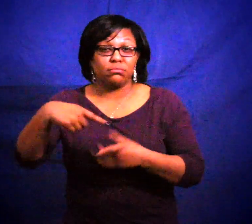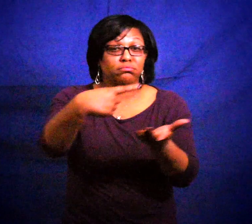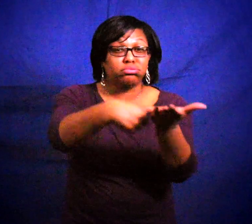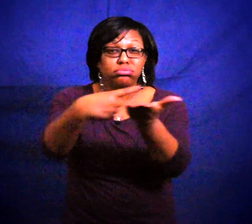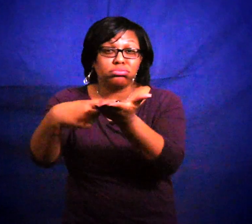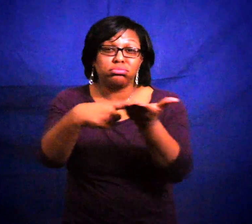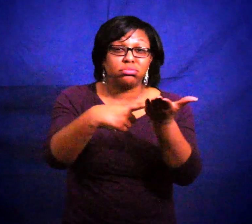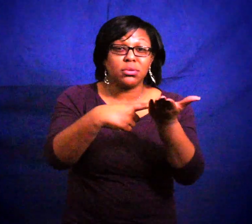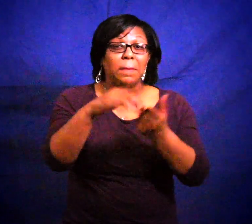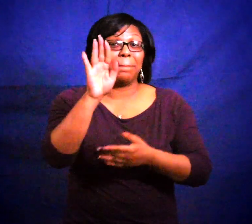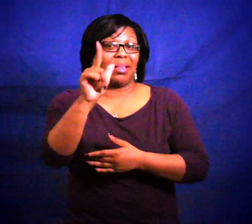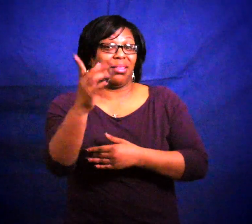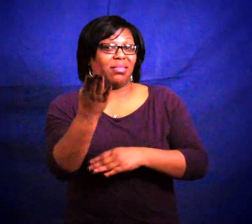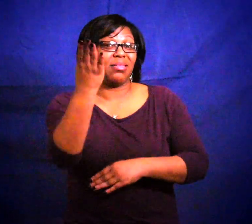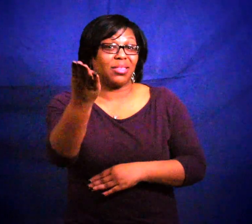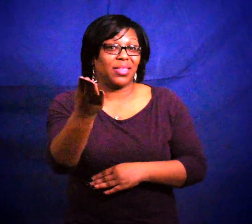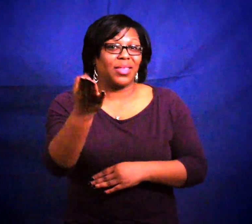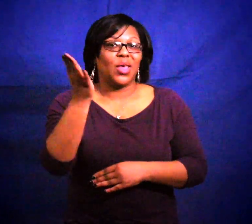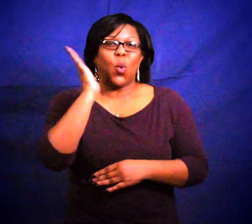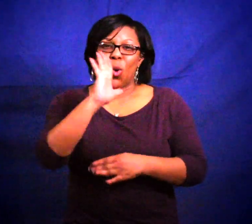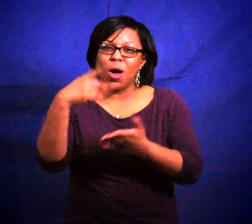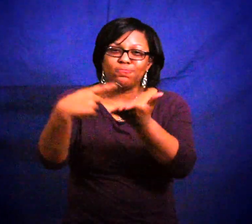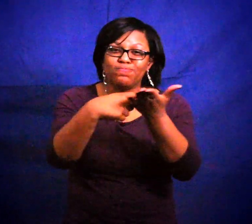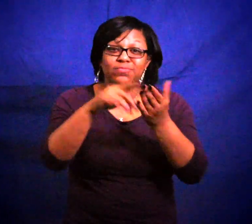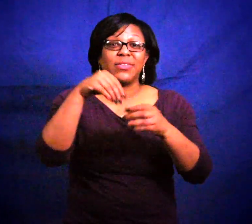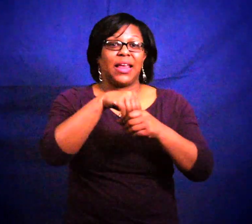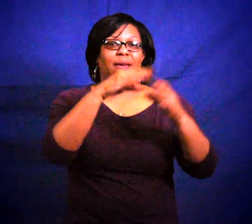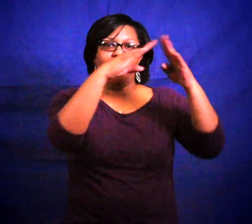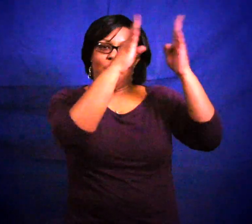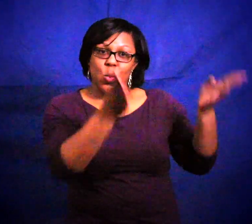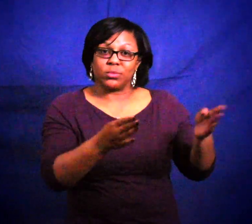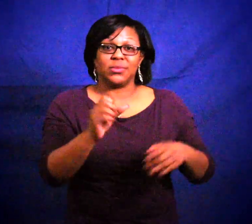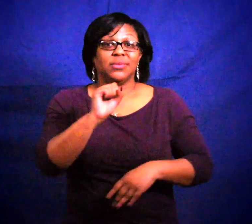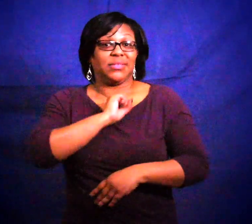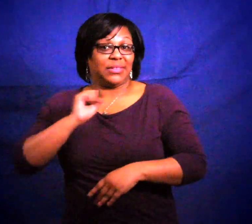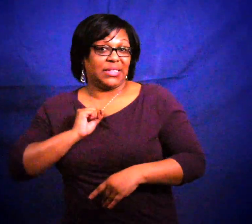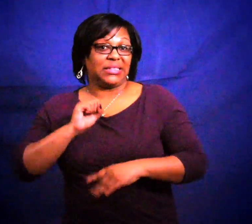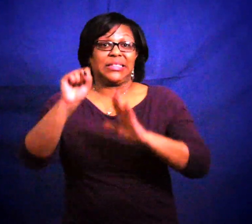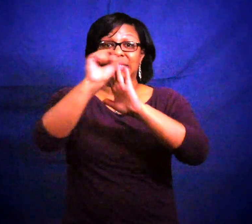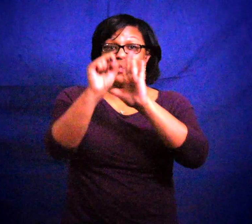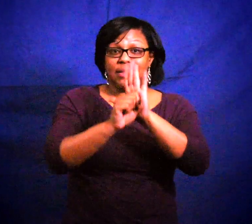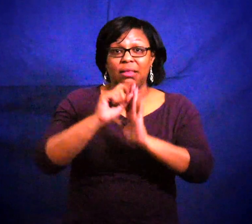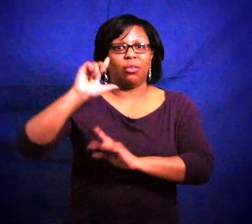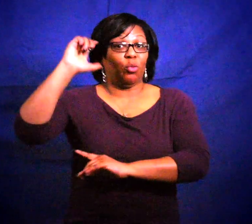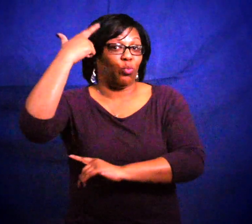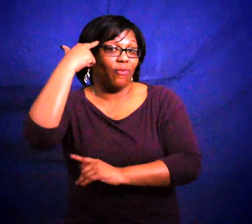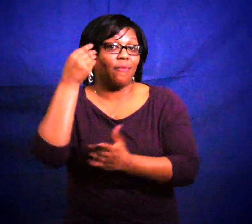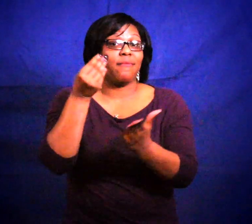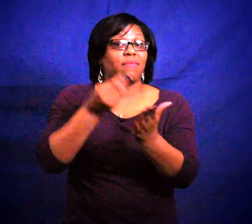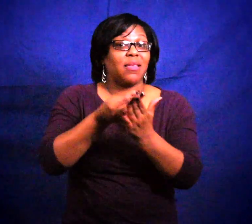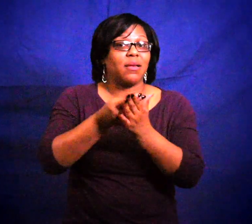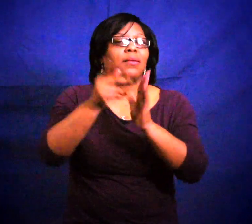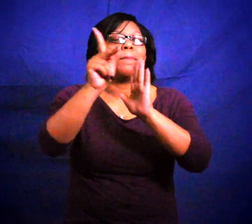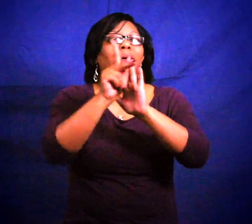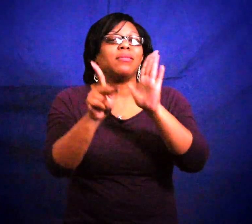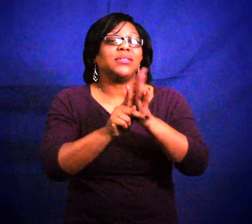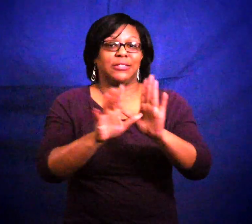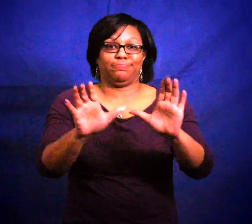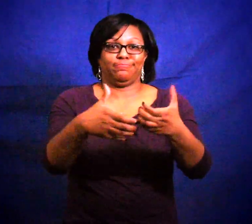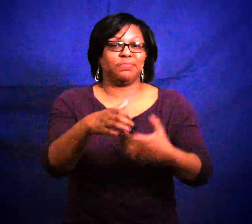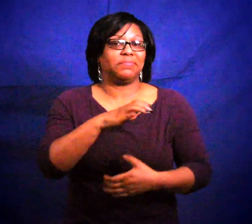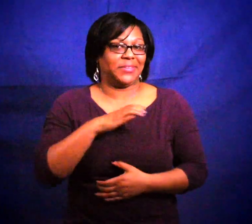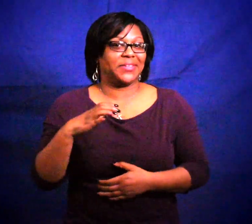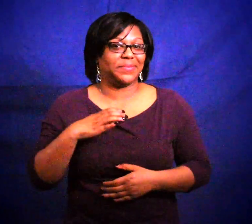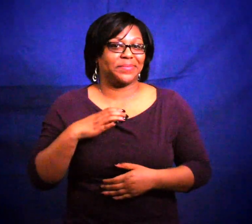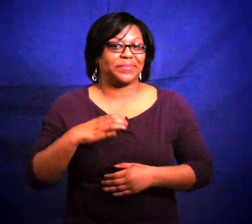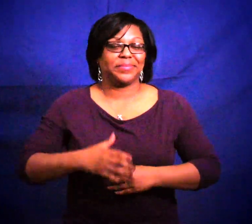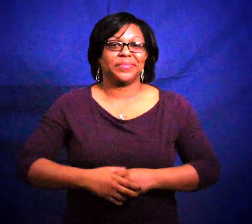will be heard in the House and Senate State Government Finance and Policy Conference Committee.